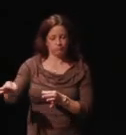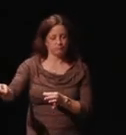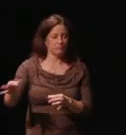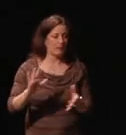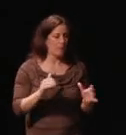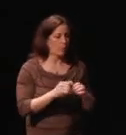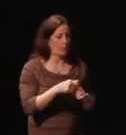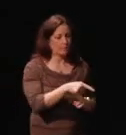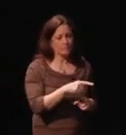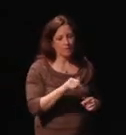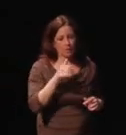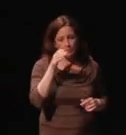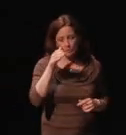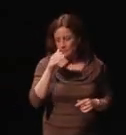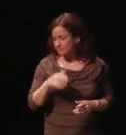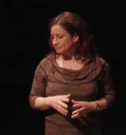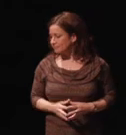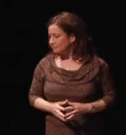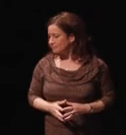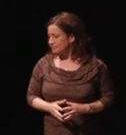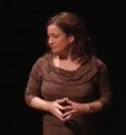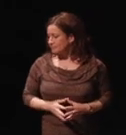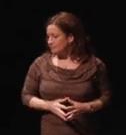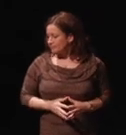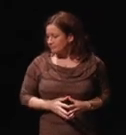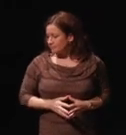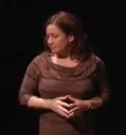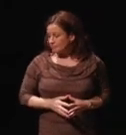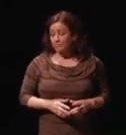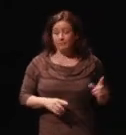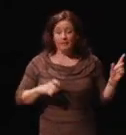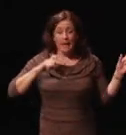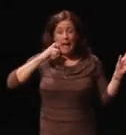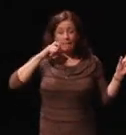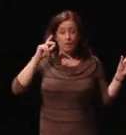This is an Apple II fitted with an amazing card,